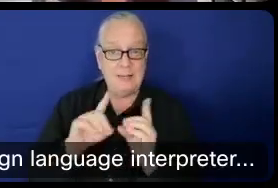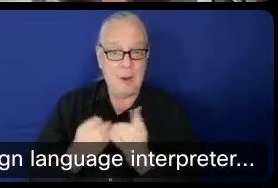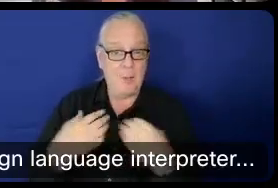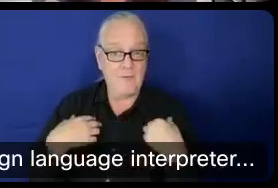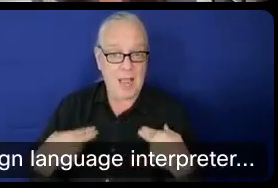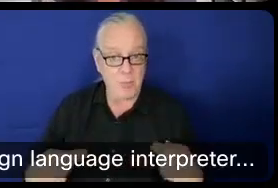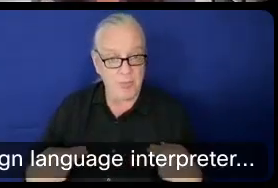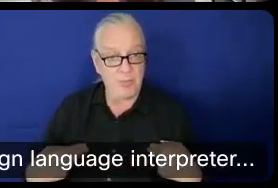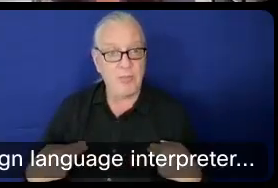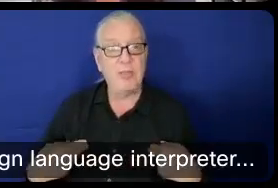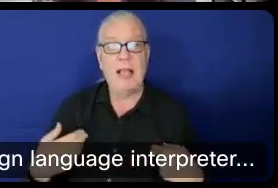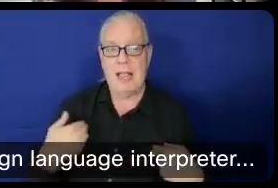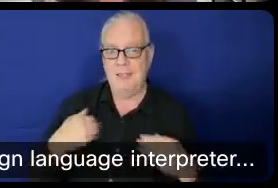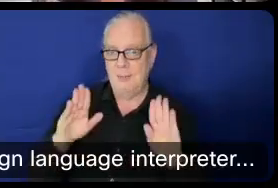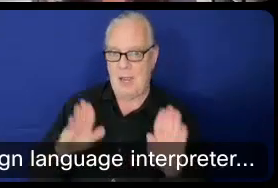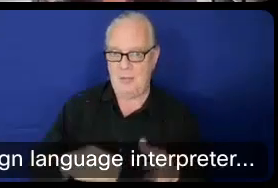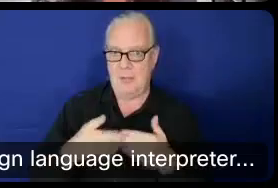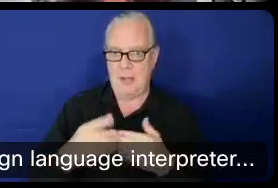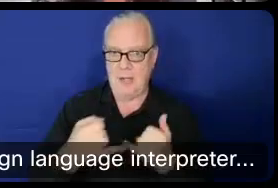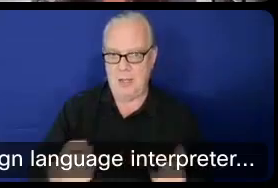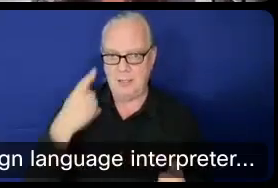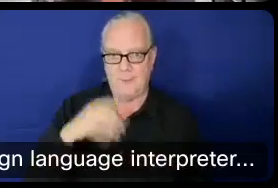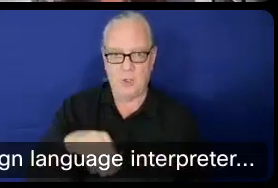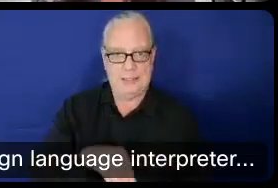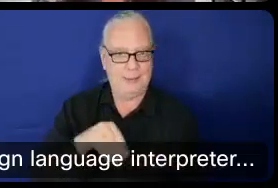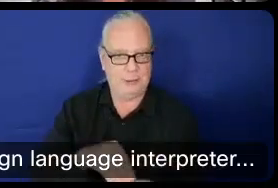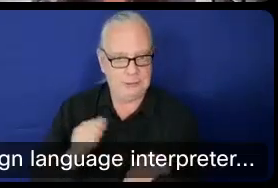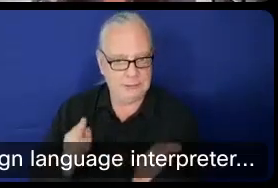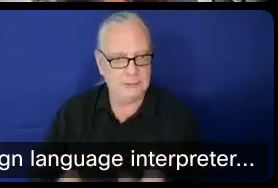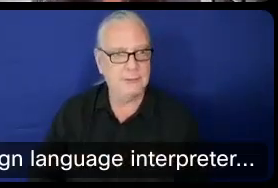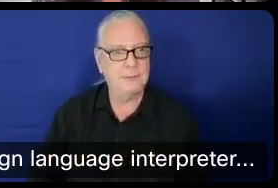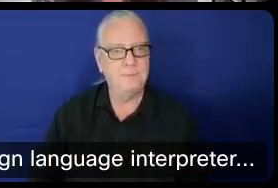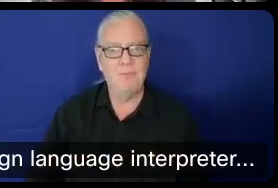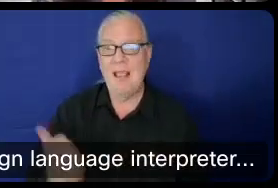guidelines that I think are excellent. They're for clinicians, but I think anyone can read them and get a lot out